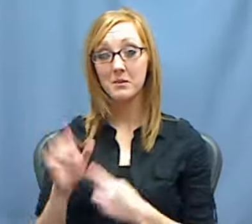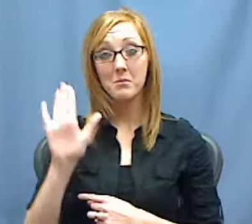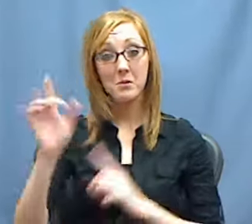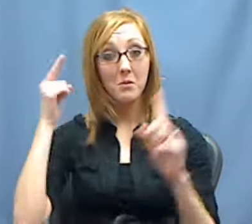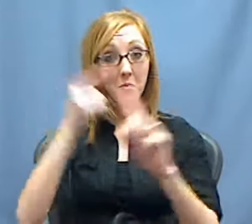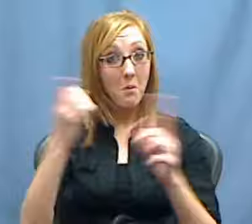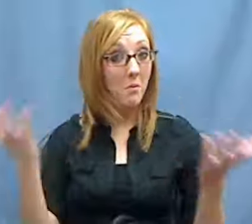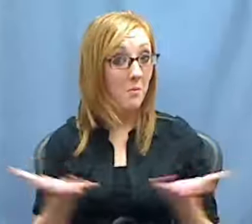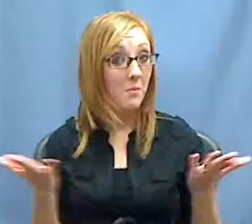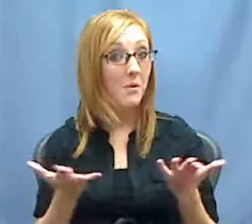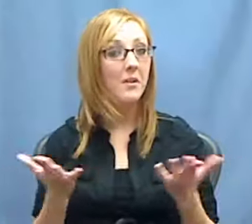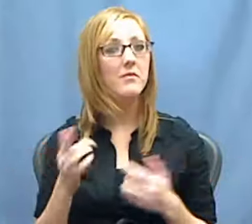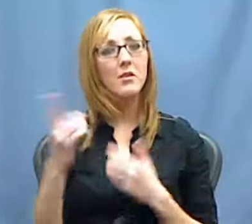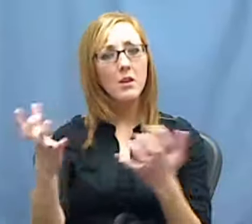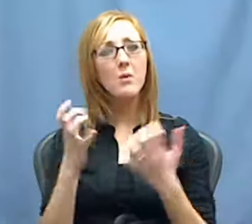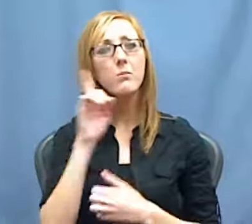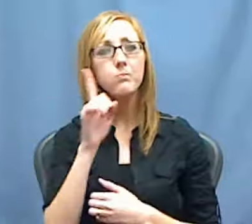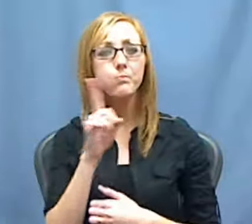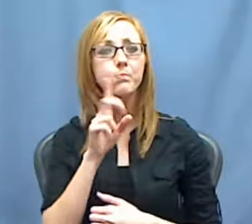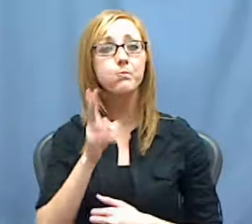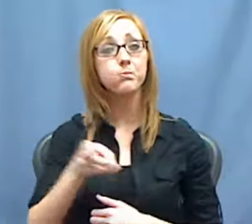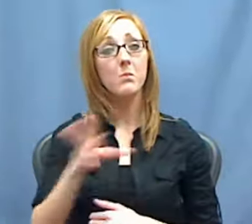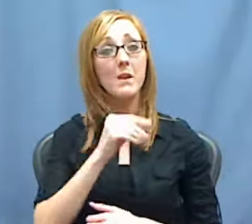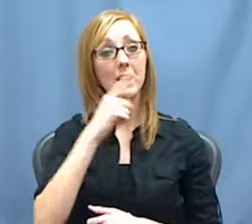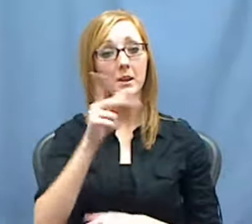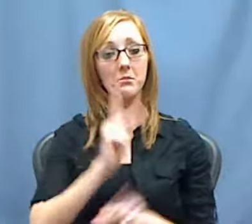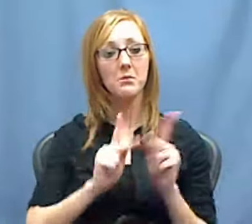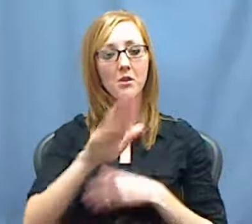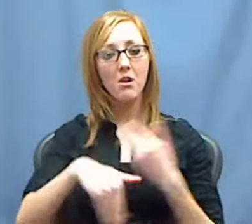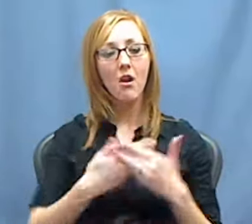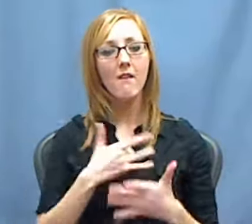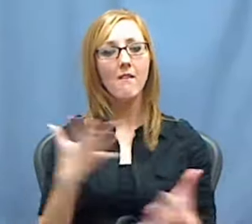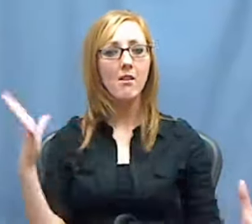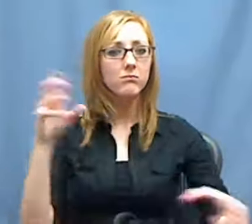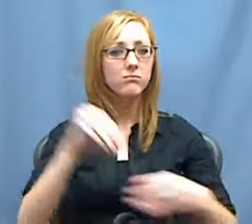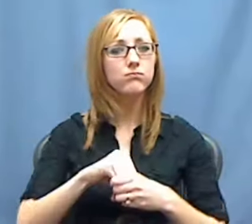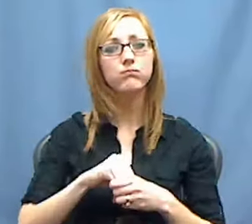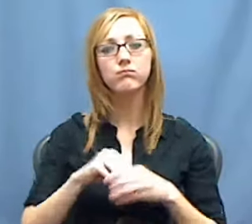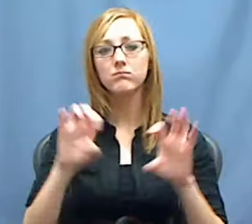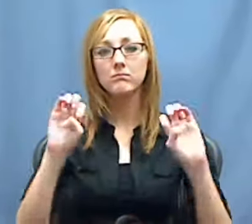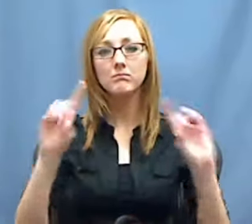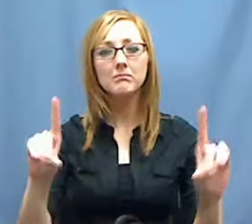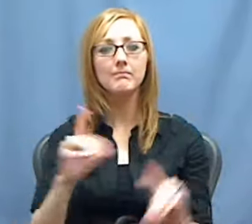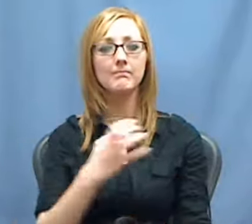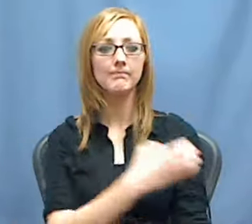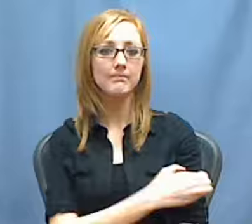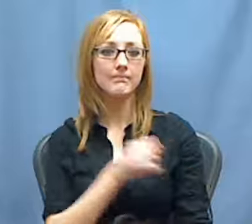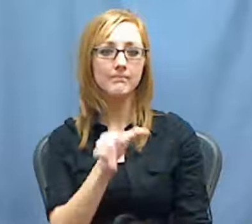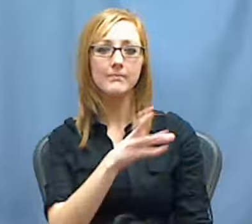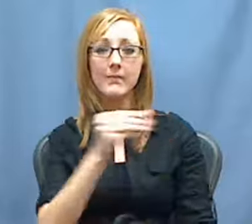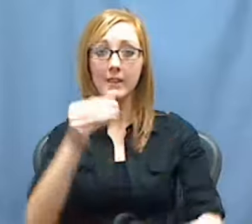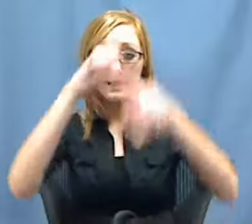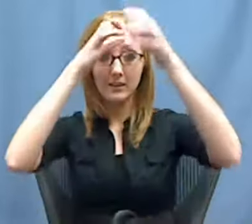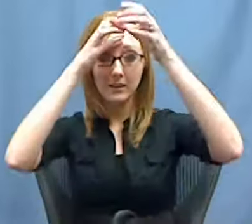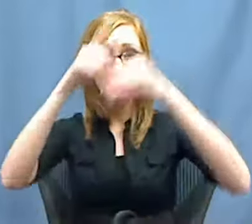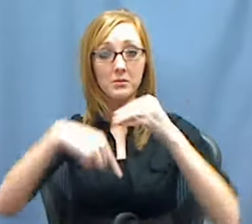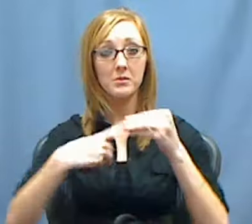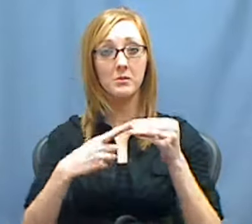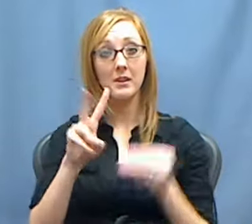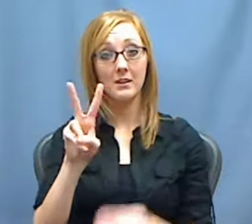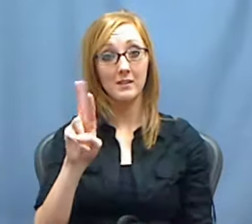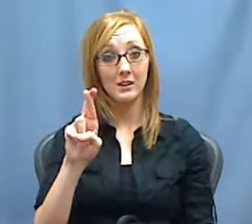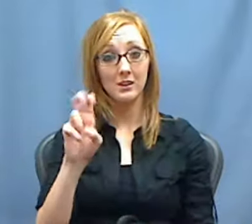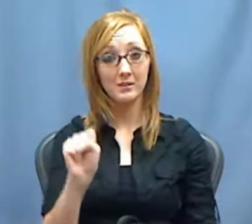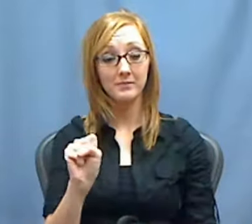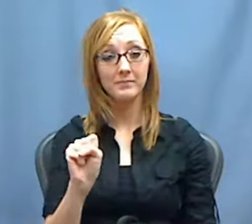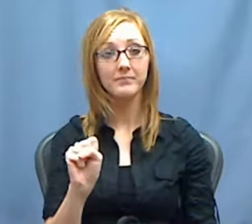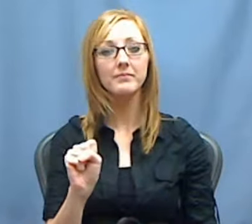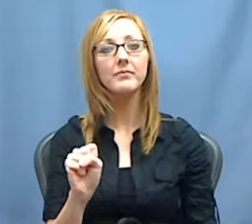Their goal is to provide opportunities for Deaf, hard of hearing, and hearing people to become involved, educated, and empowered about VRS.